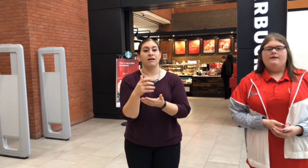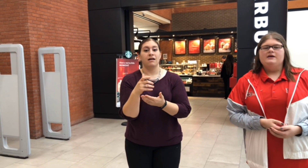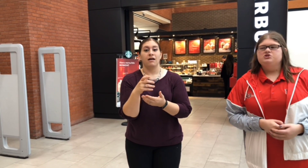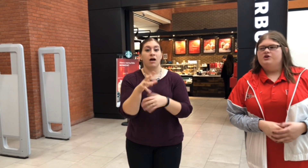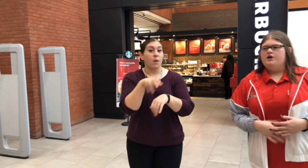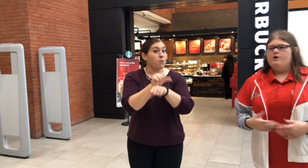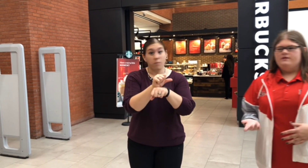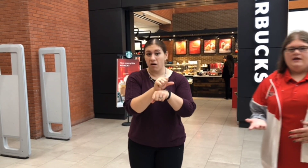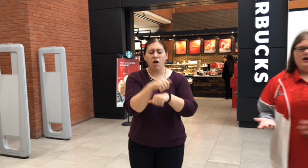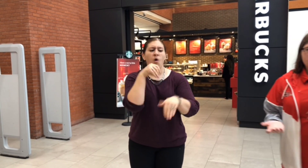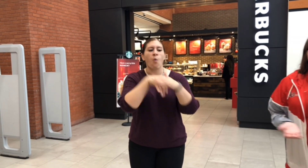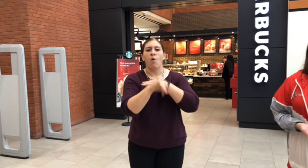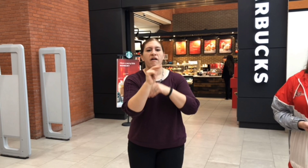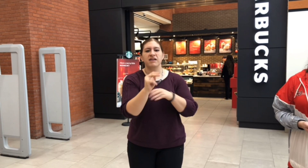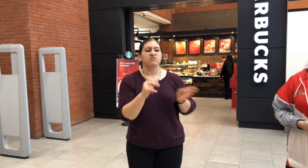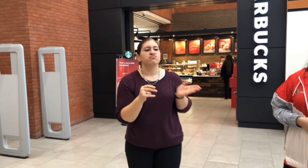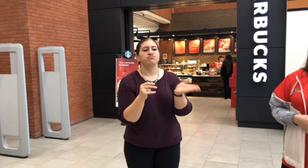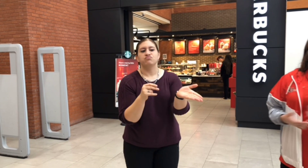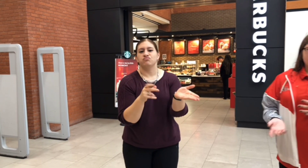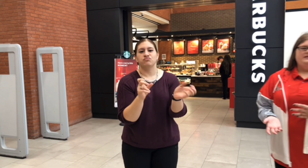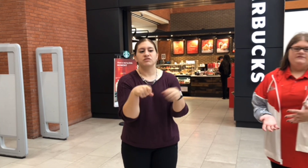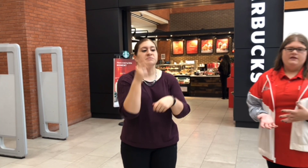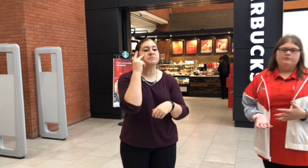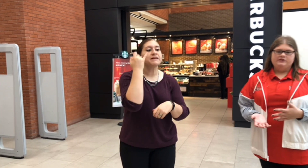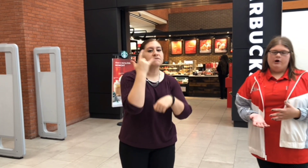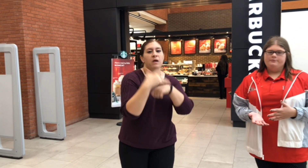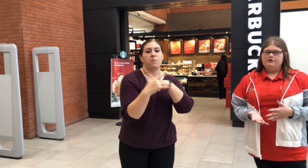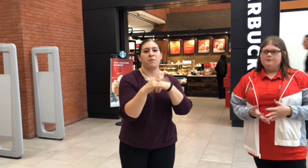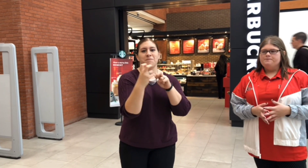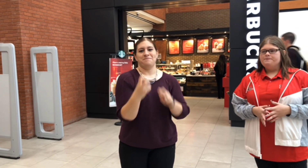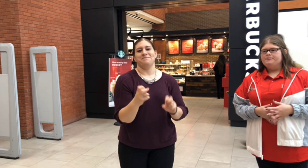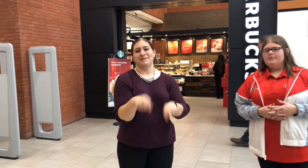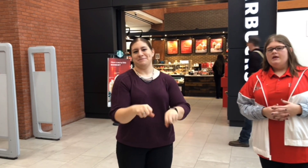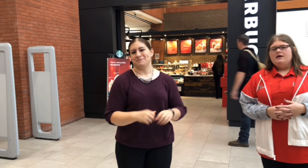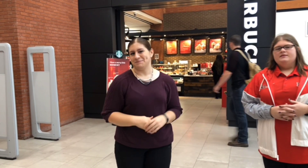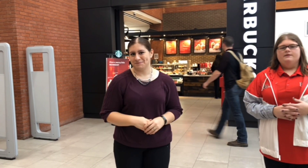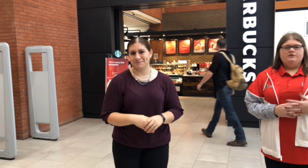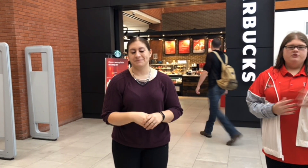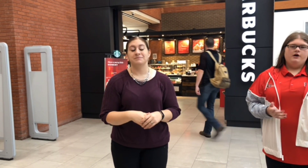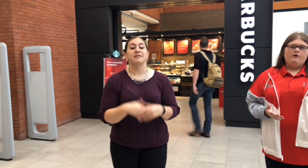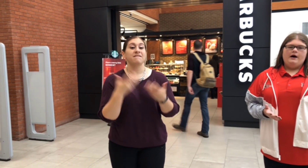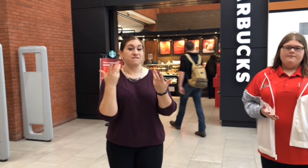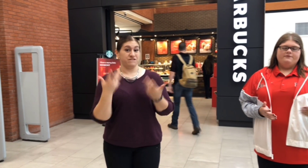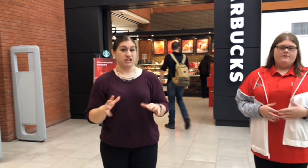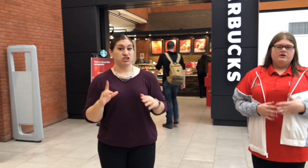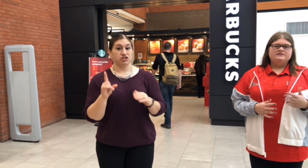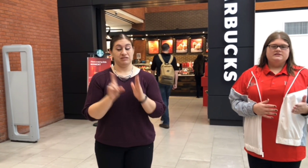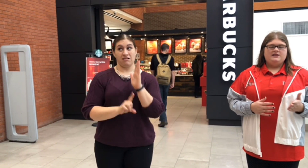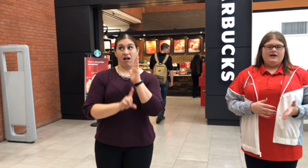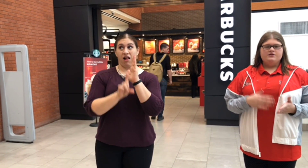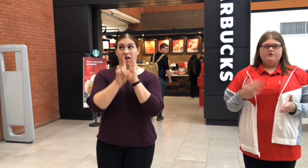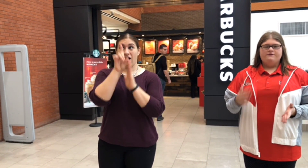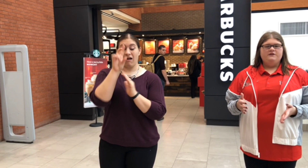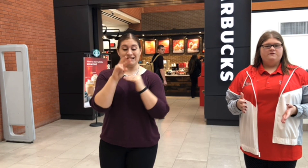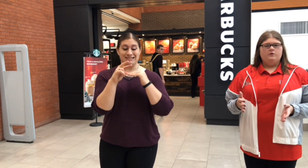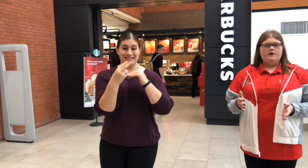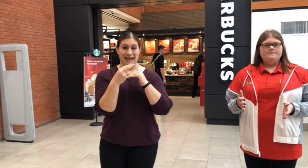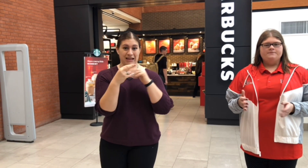you can go in there and just walk in to see if somebody's available. then when you go up from our second through fifth floor